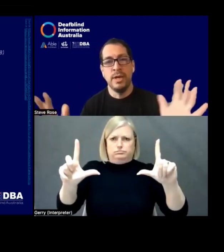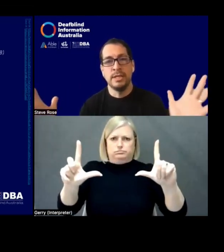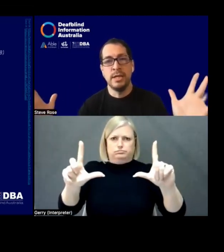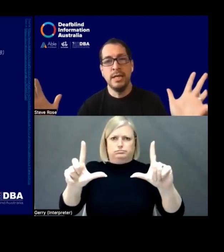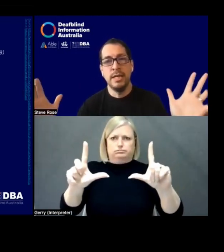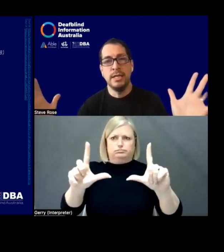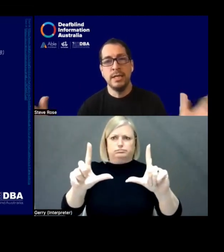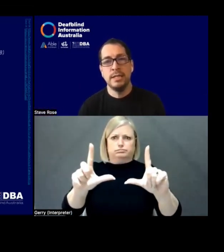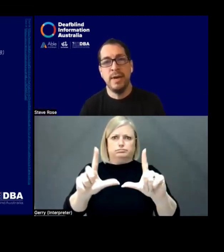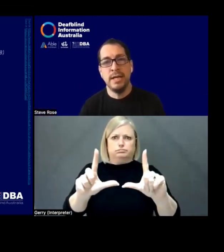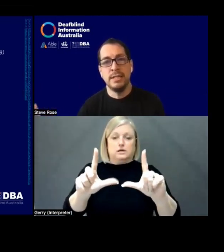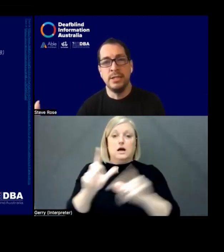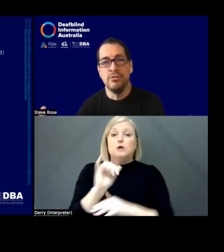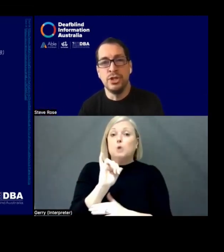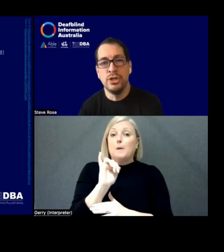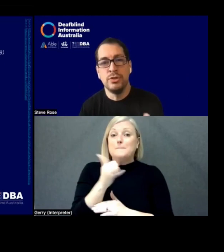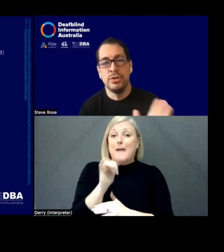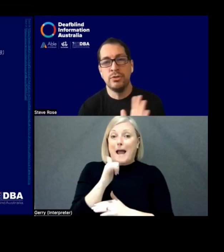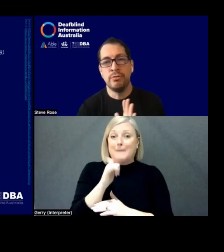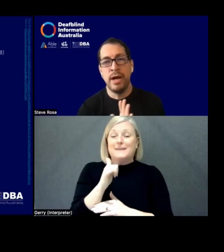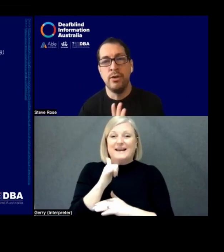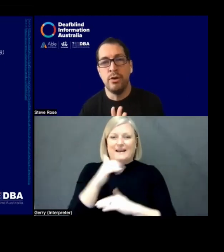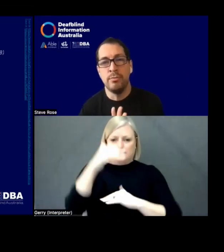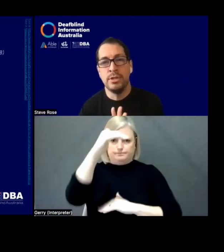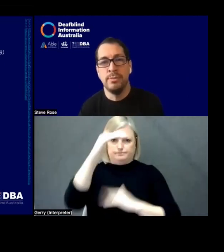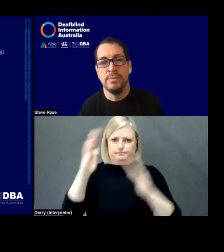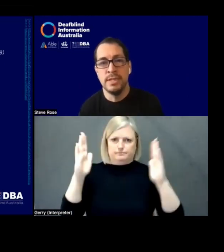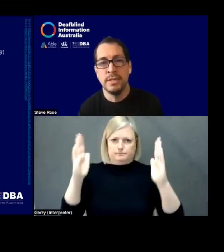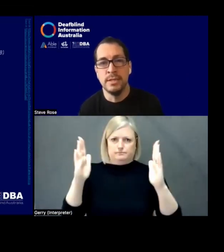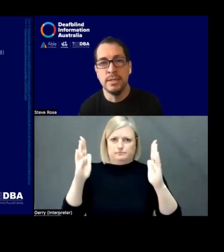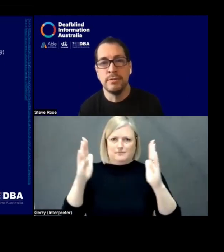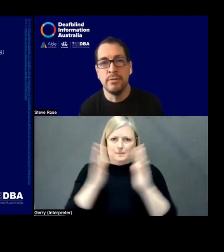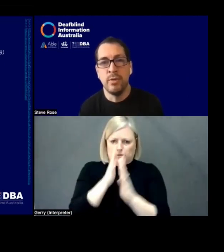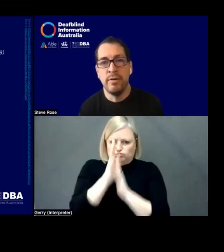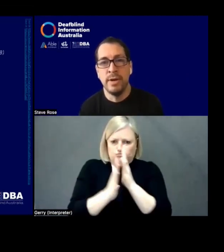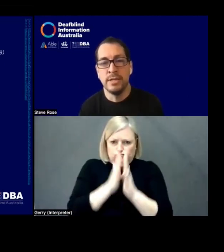So where the signing space is reduced, or an optimum distance from where a person can see.